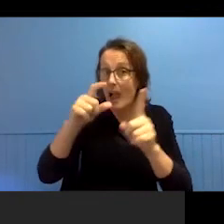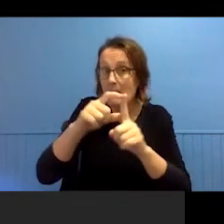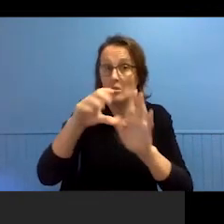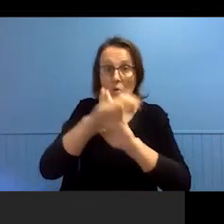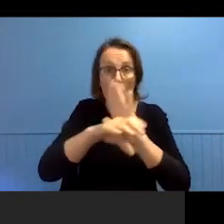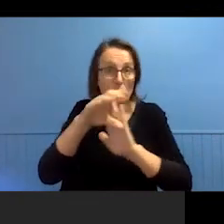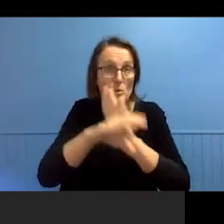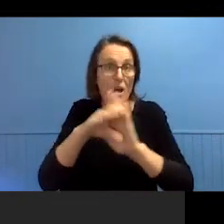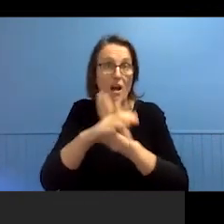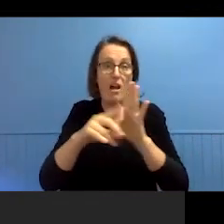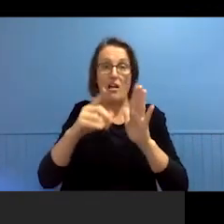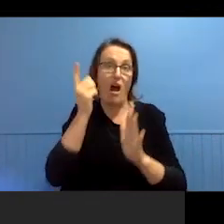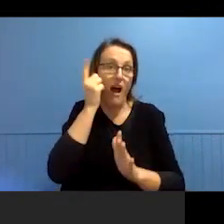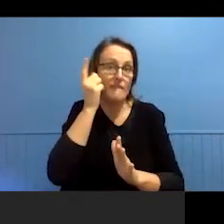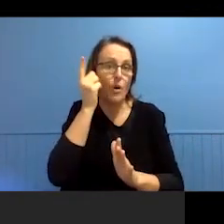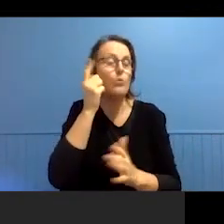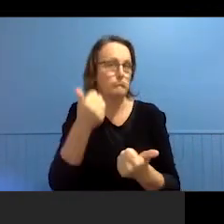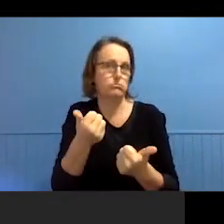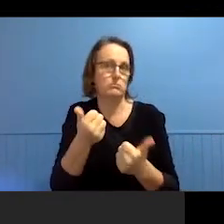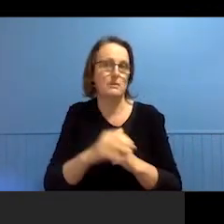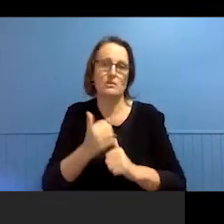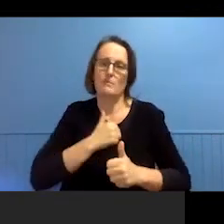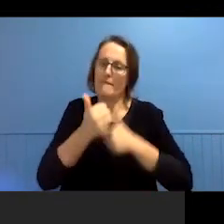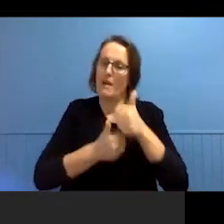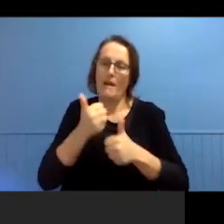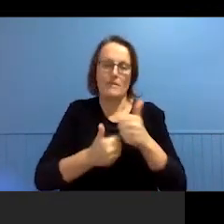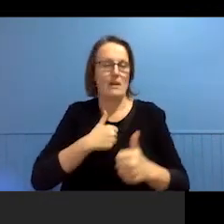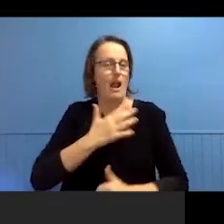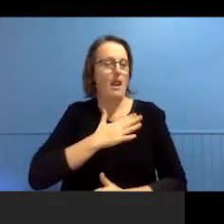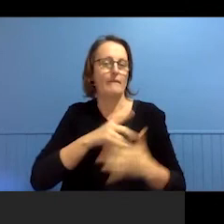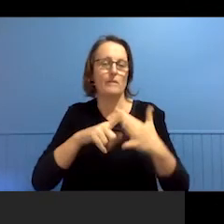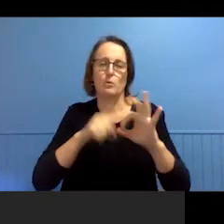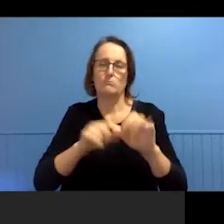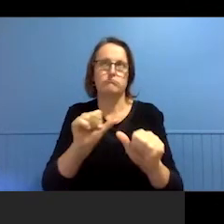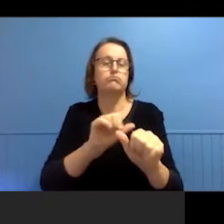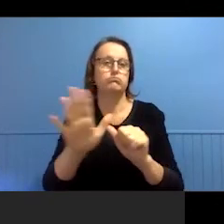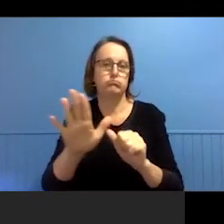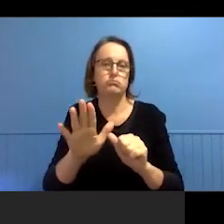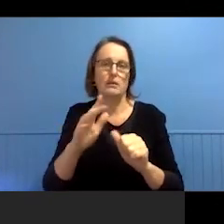streaming system. So these are currently one of my favourite pieces of equipment. I absolutely love them and highly, highly recommend them.